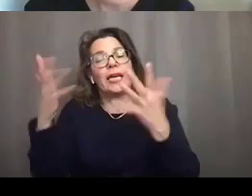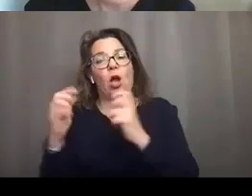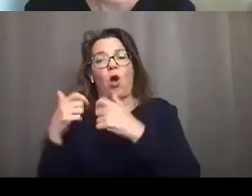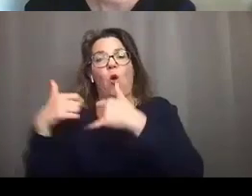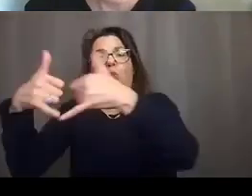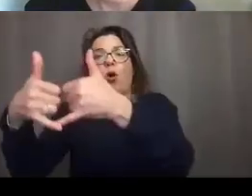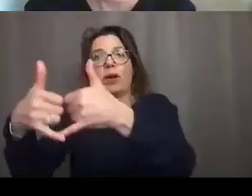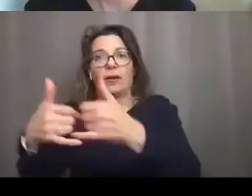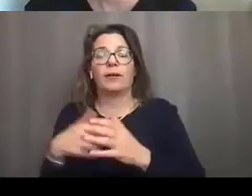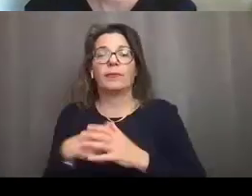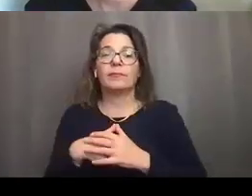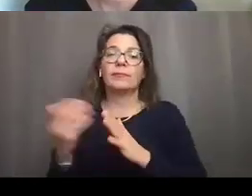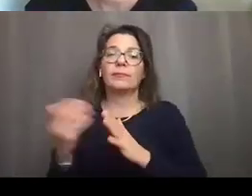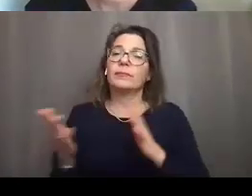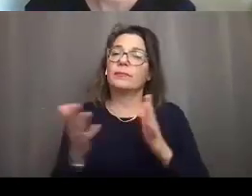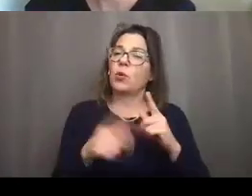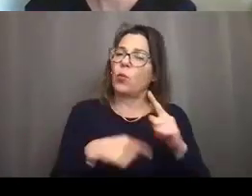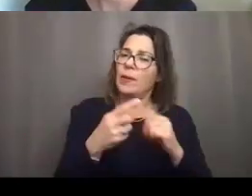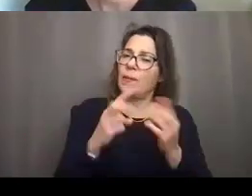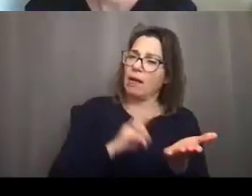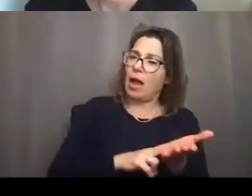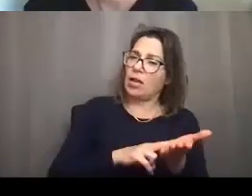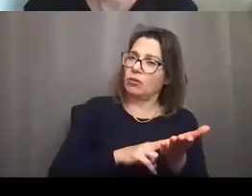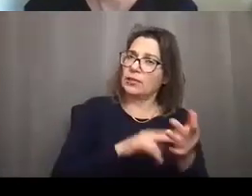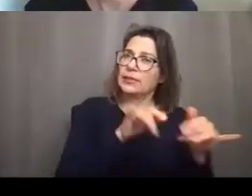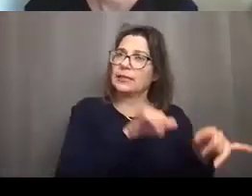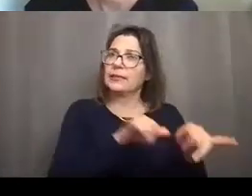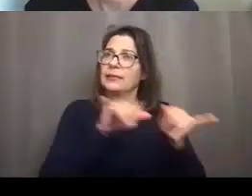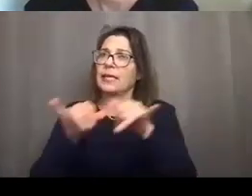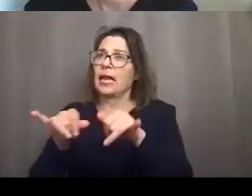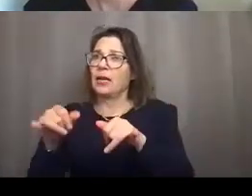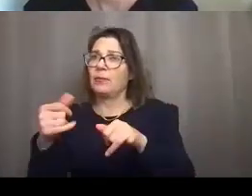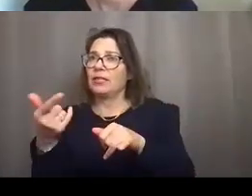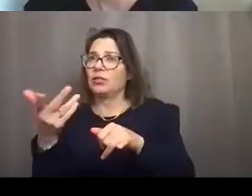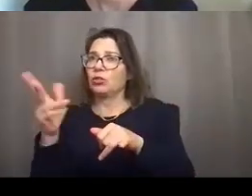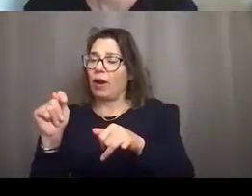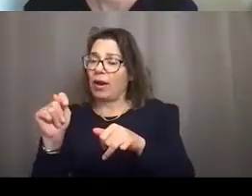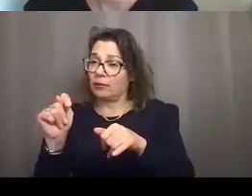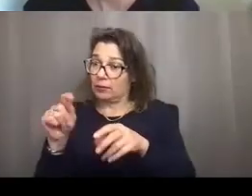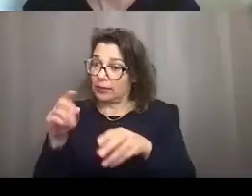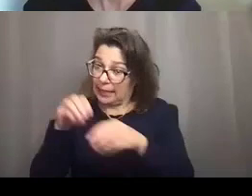Megan Columbus: And what about contracts? Are they handled the same way as grants, and are they available in the system?